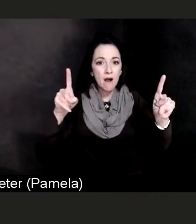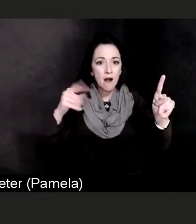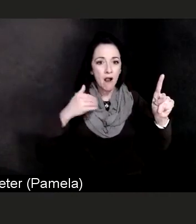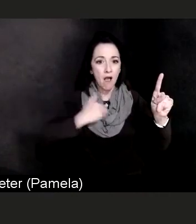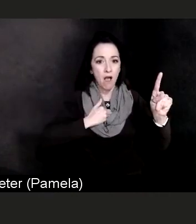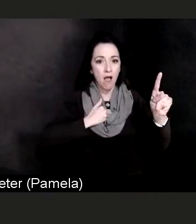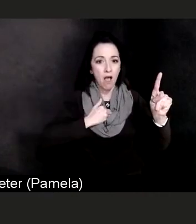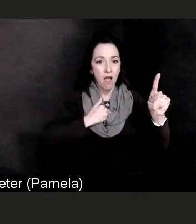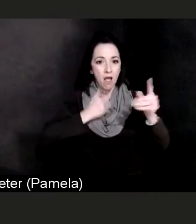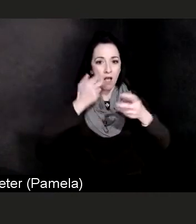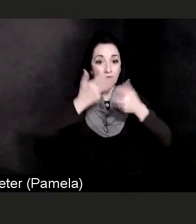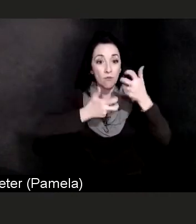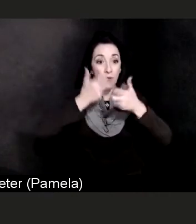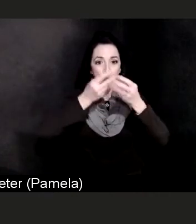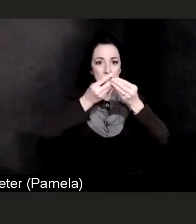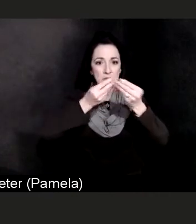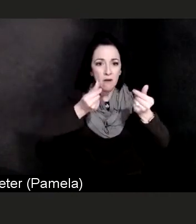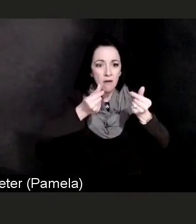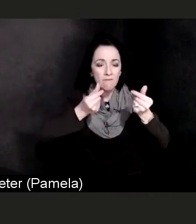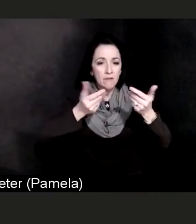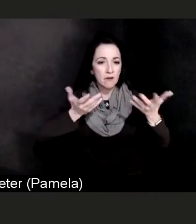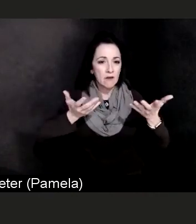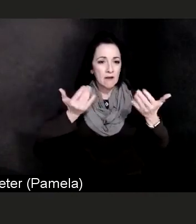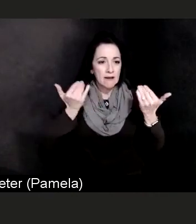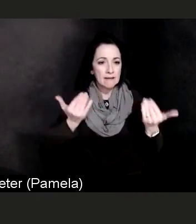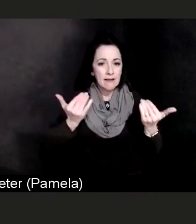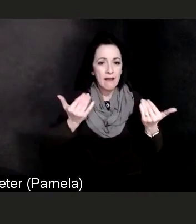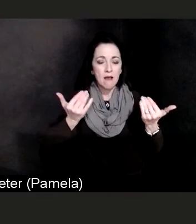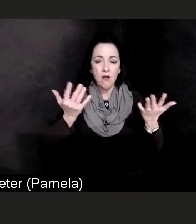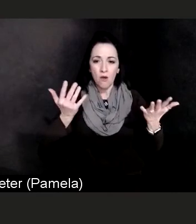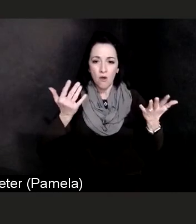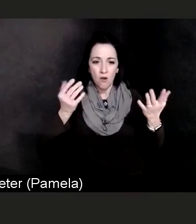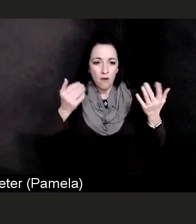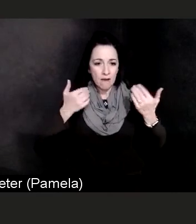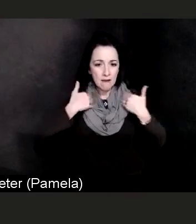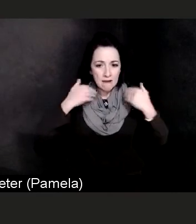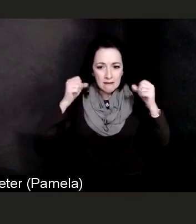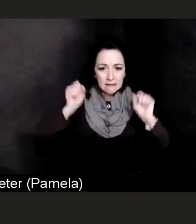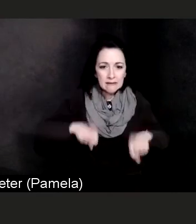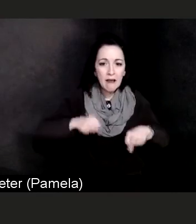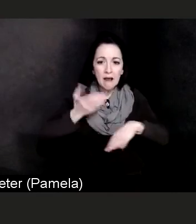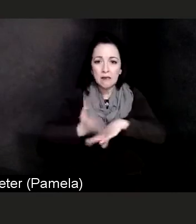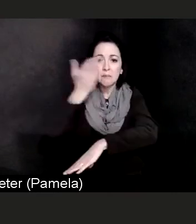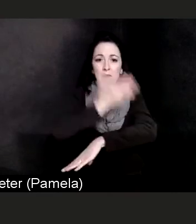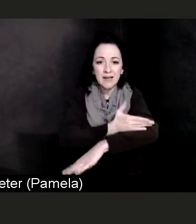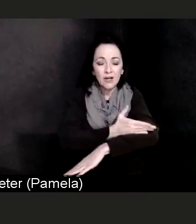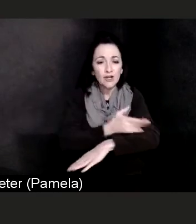let's get on a list, let's get that vaccine, and, you know, on behalf of just healthcare in general